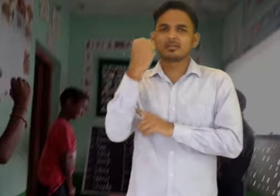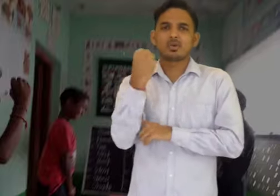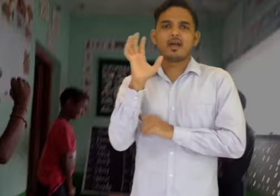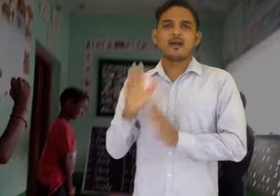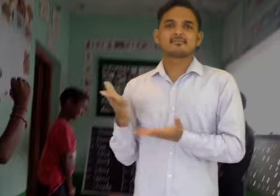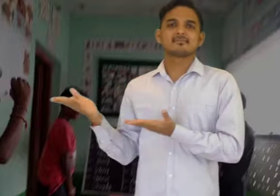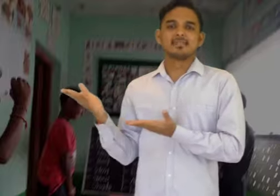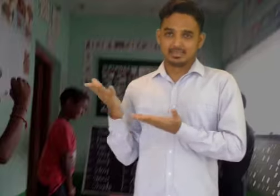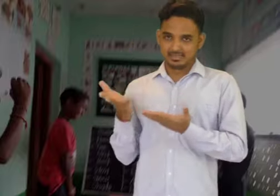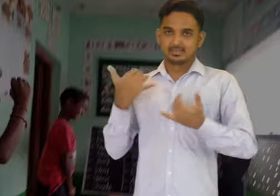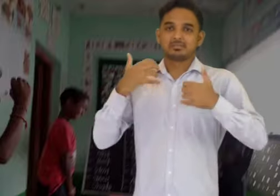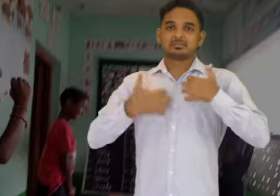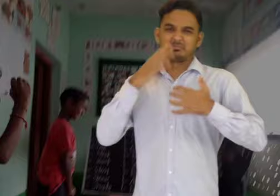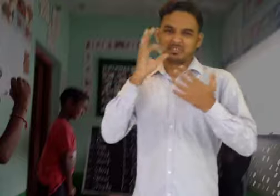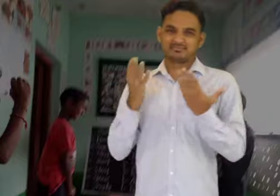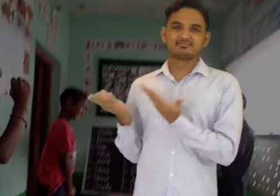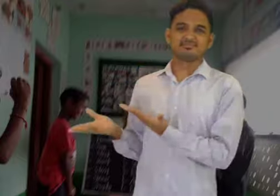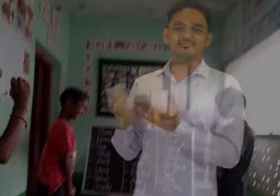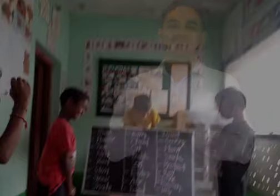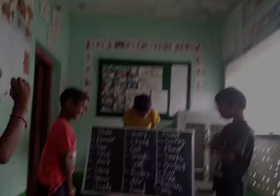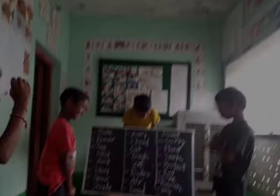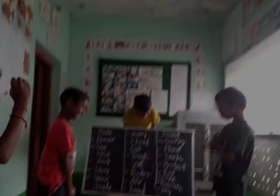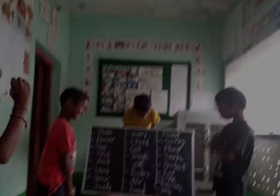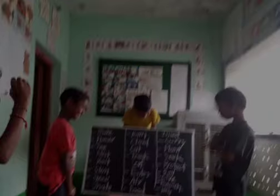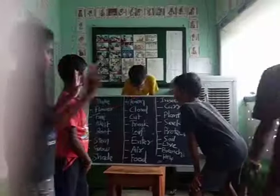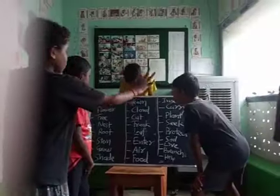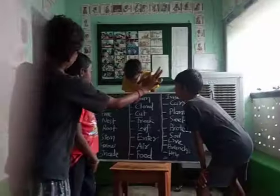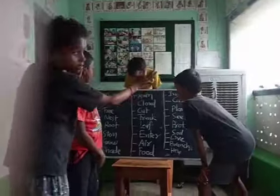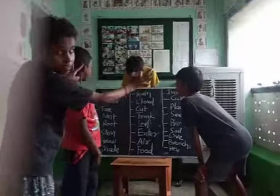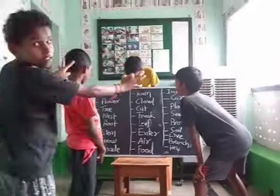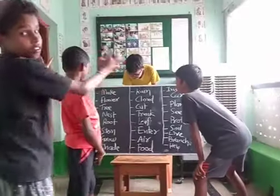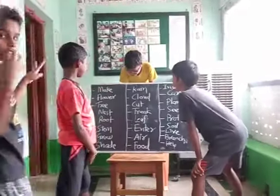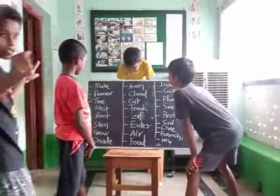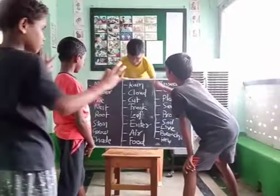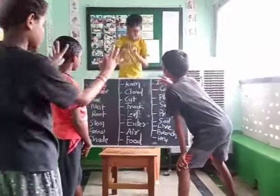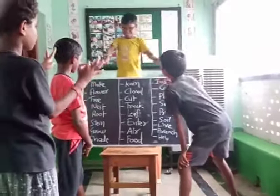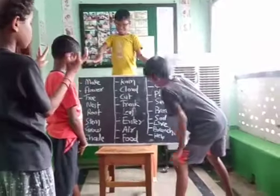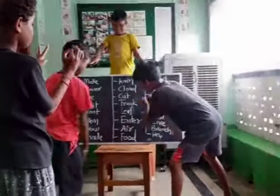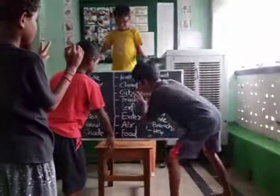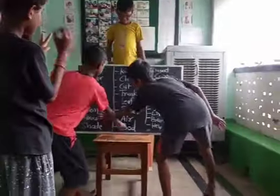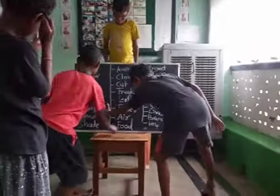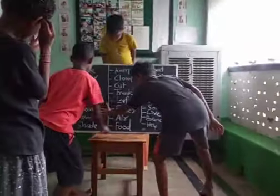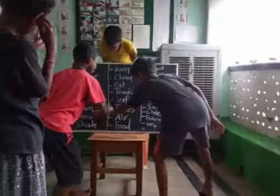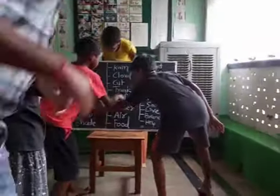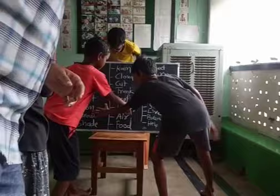at home but this method can be boring for them by engaging the children in creative activities and games will